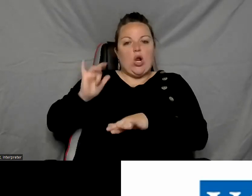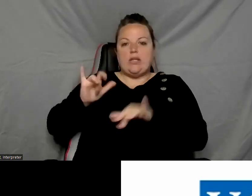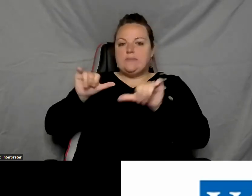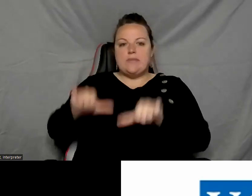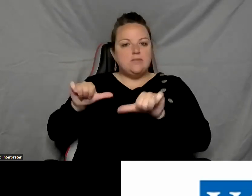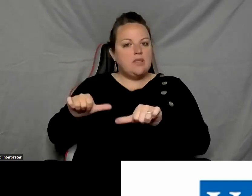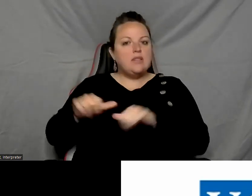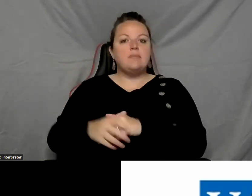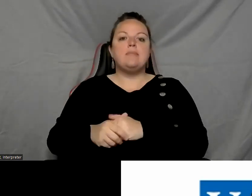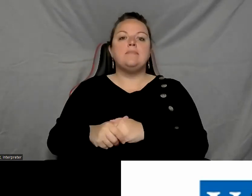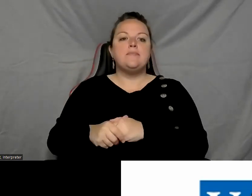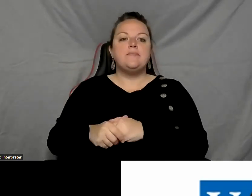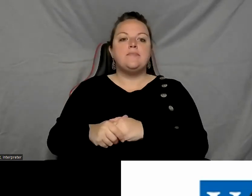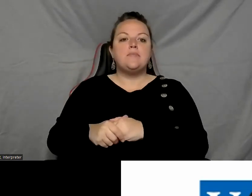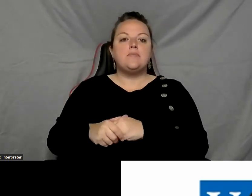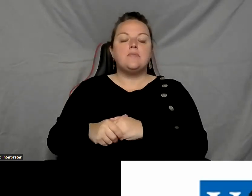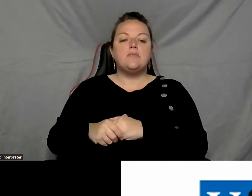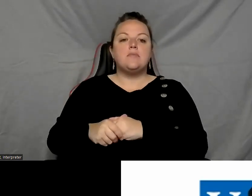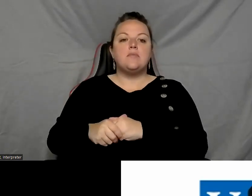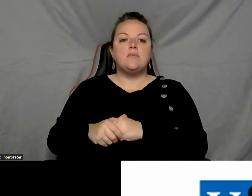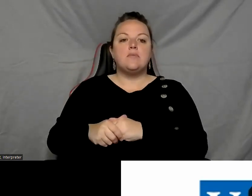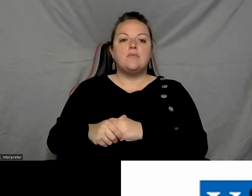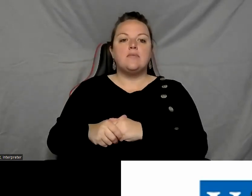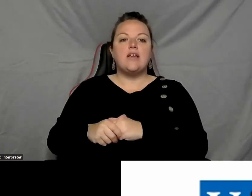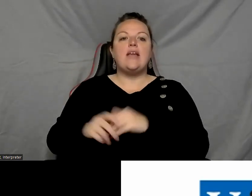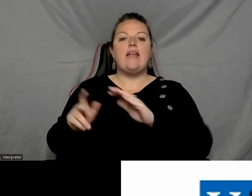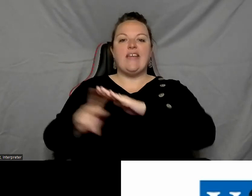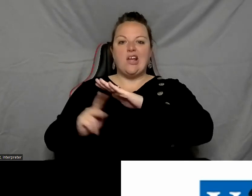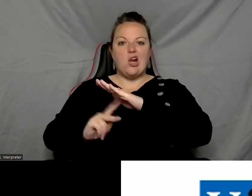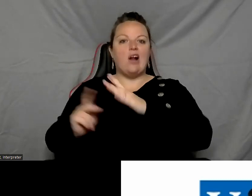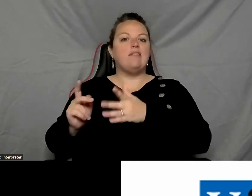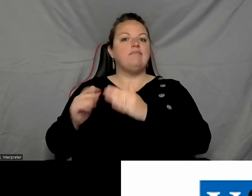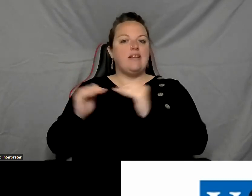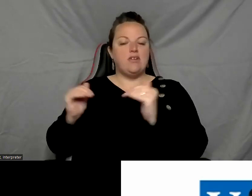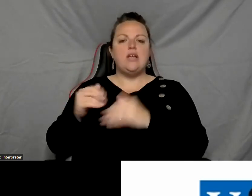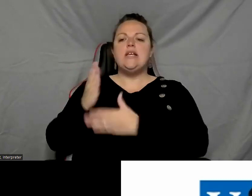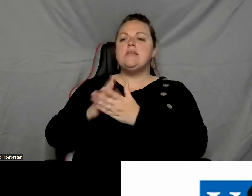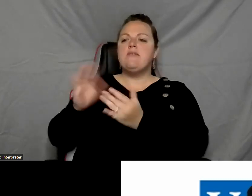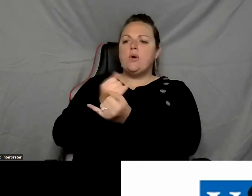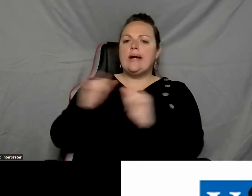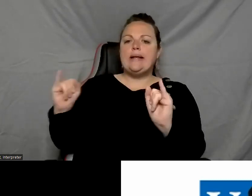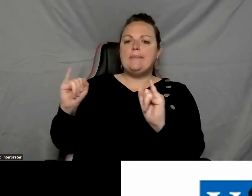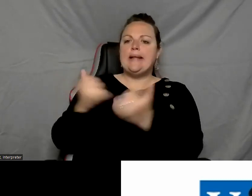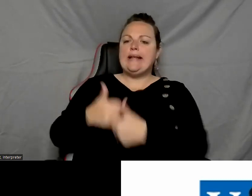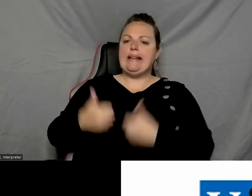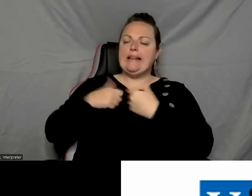OK. So what were some of your employment and independent living goals for after high school?